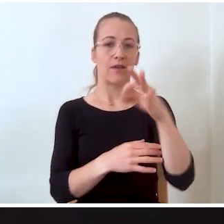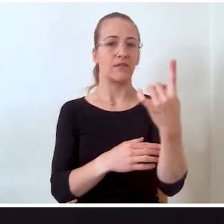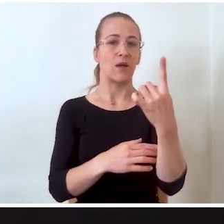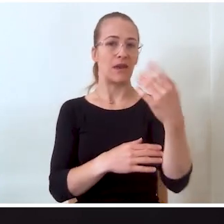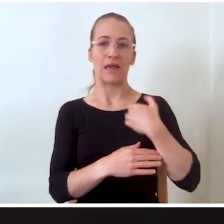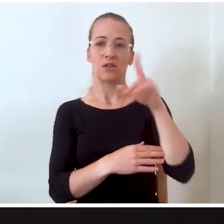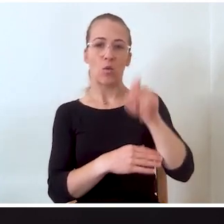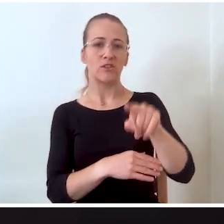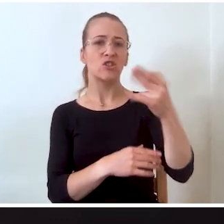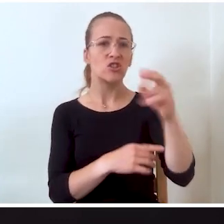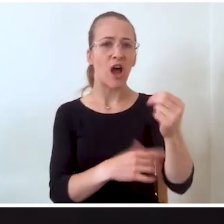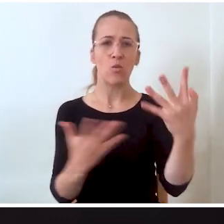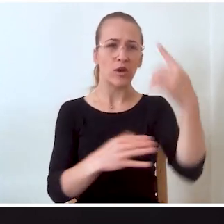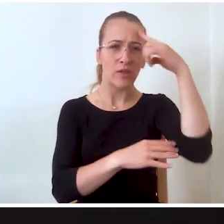"Hey, John, what do you think of this?"